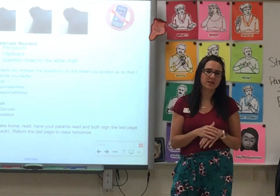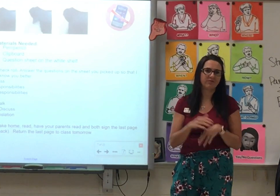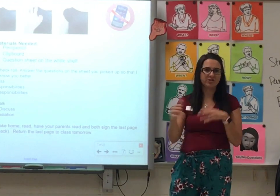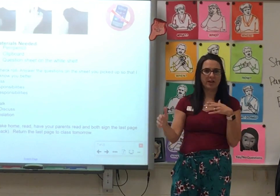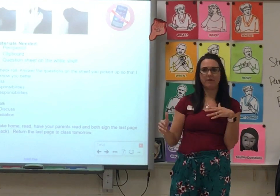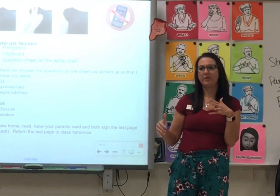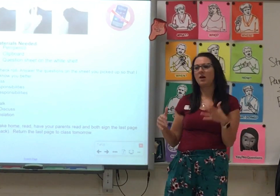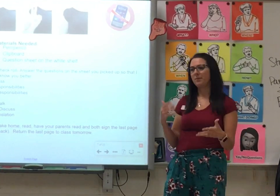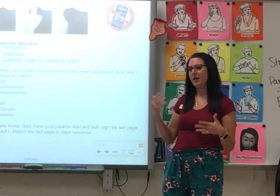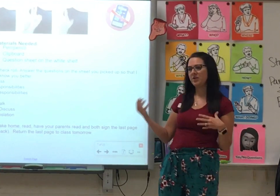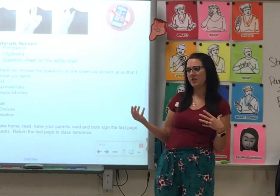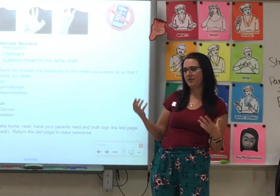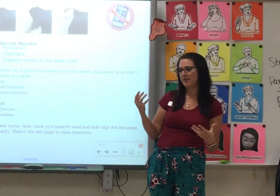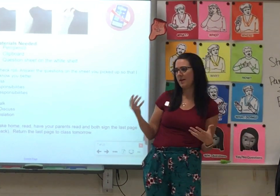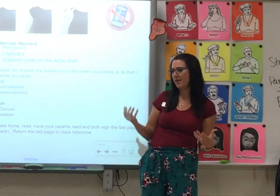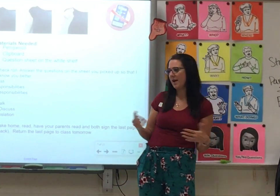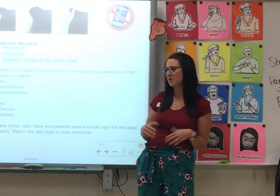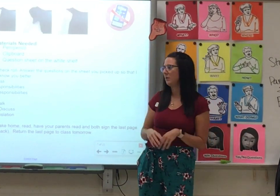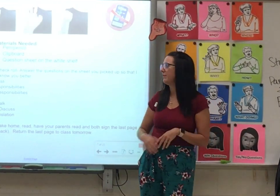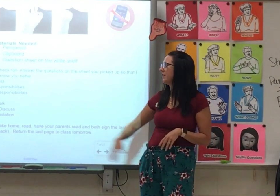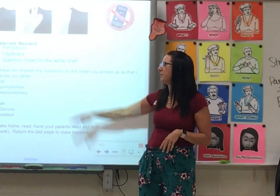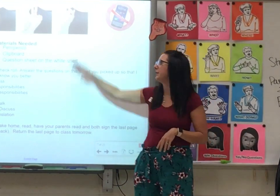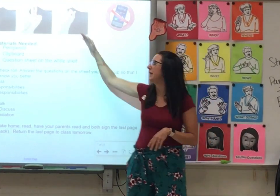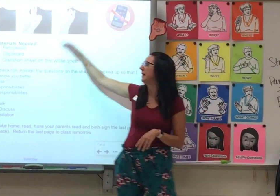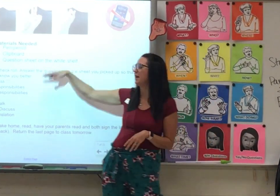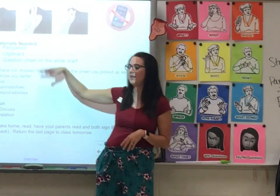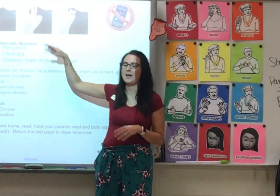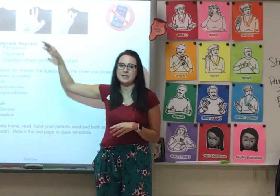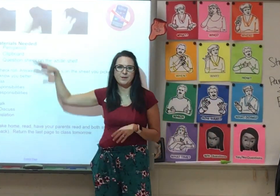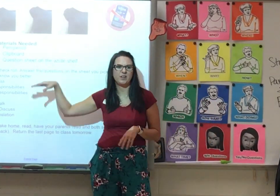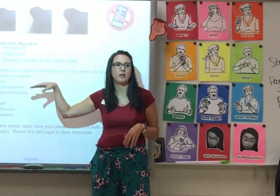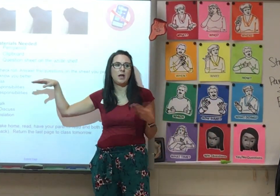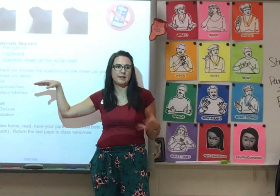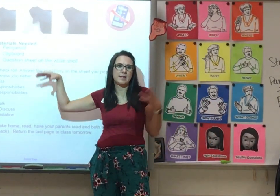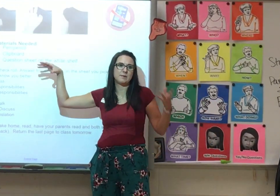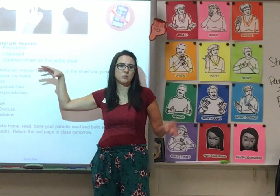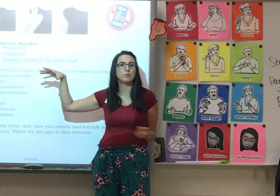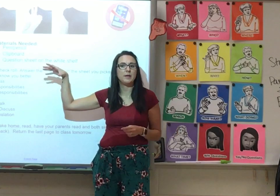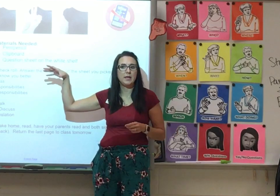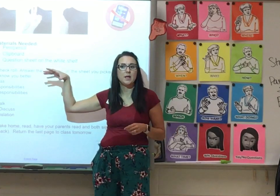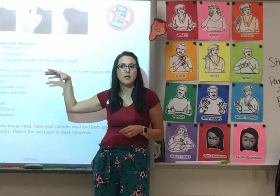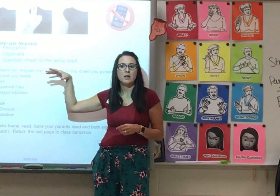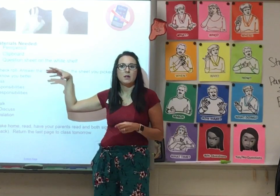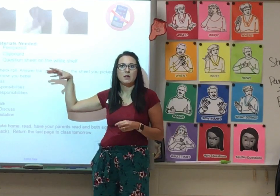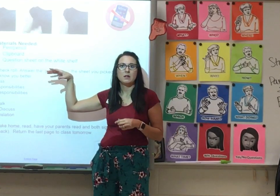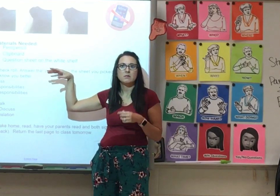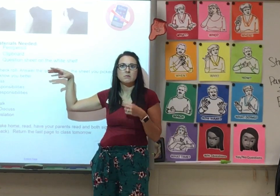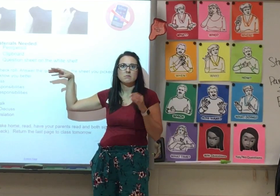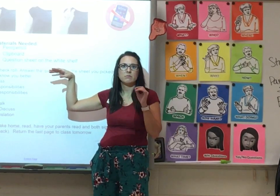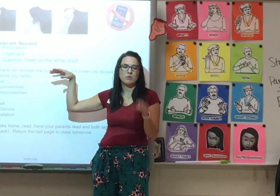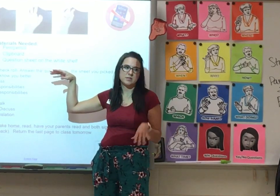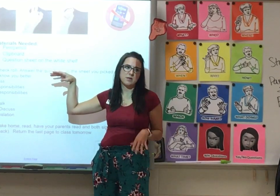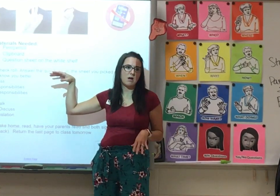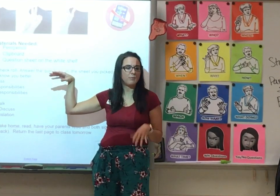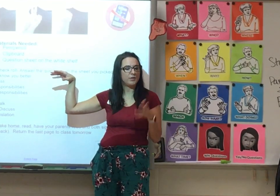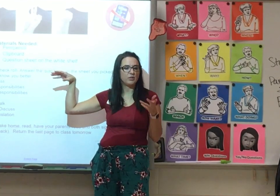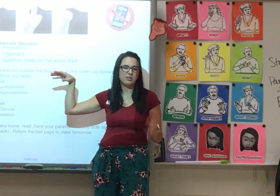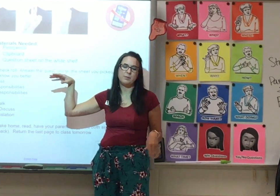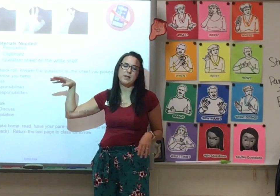speaking English except for checking for comprehension and things like that. So even the beginning of the class period a lot of times will be voices off...